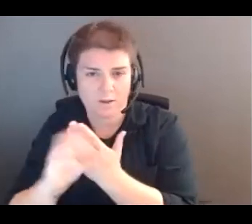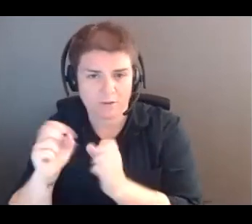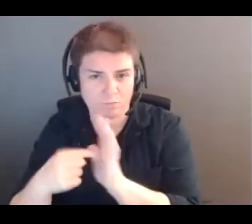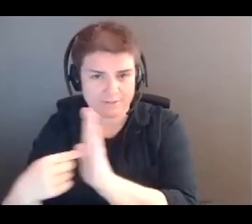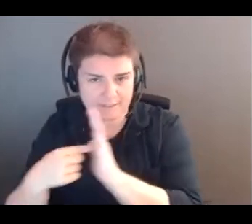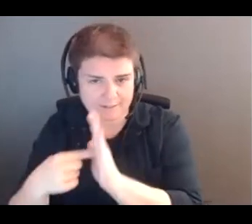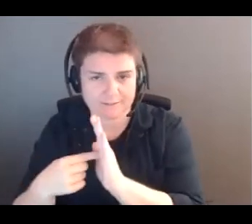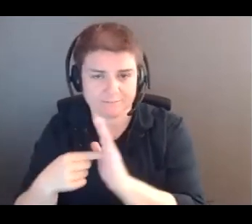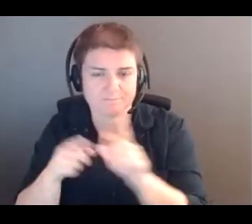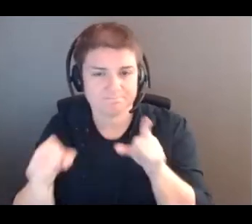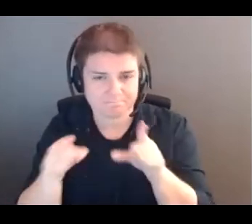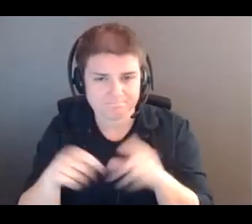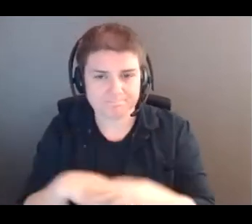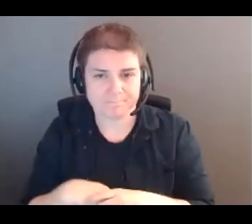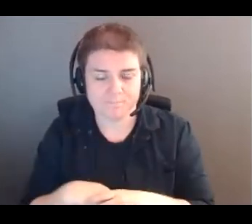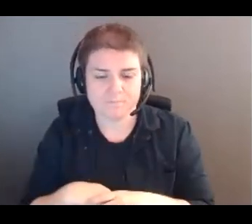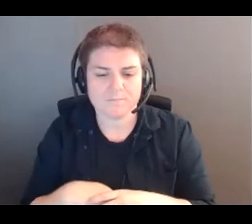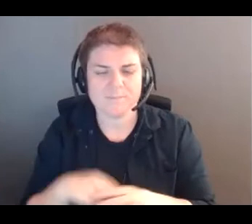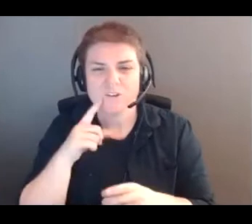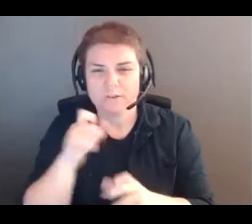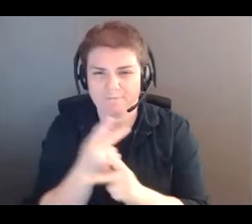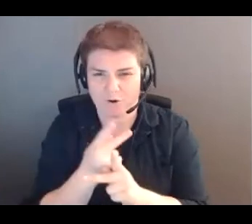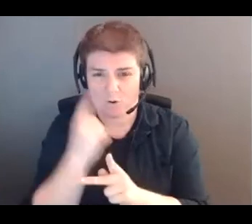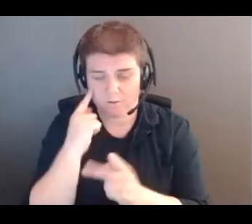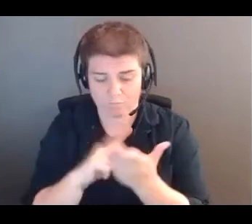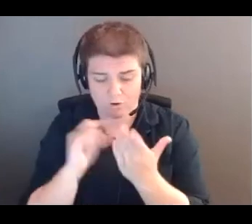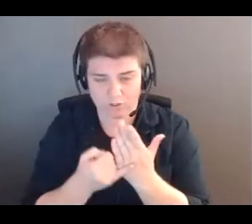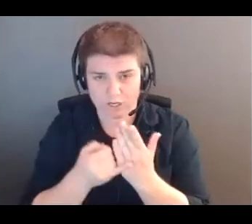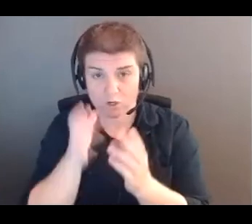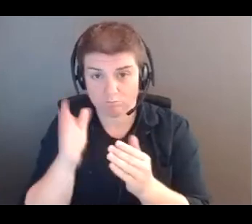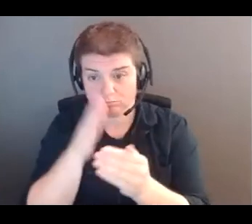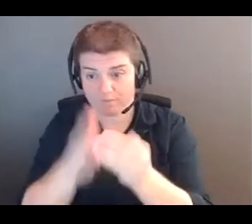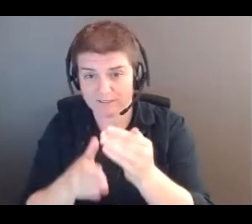a stream consider if your project will result in something that will be shared with an audience